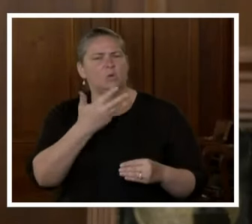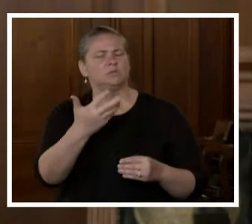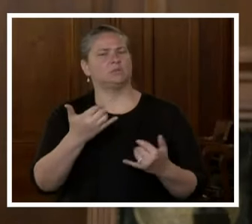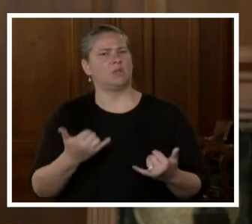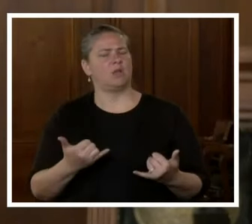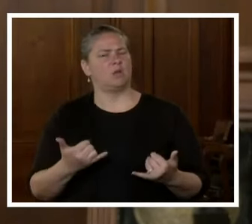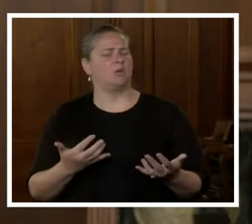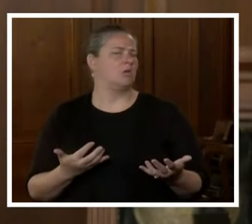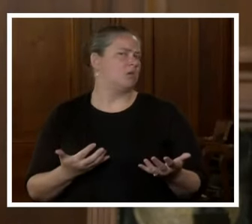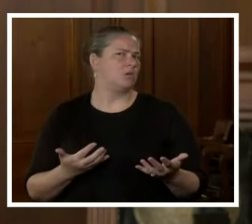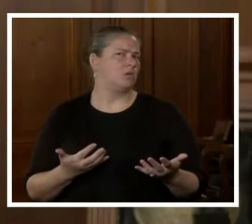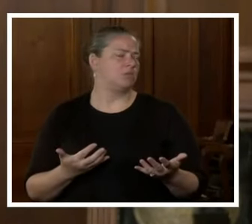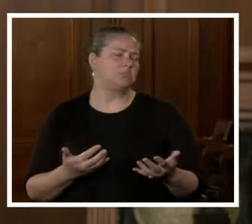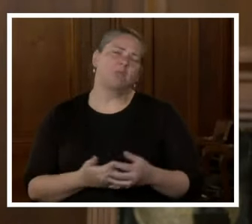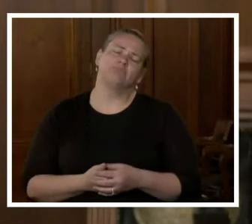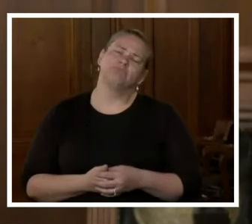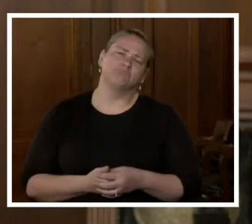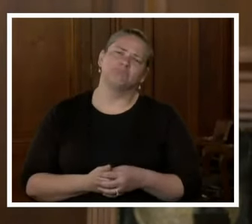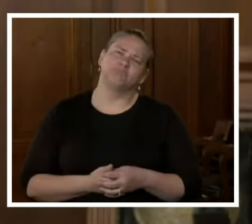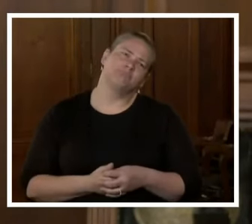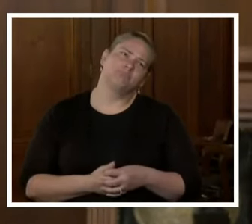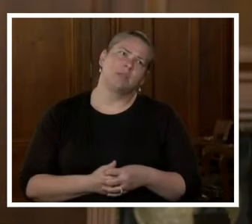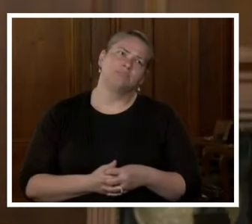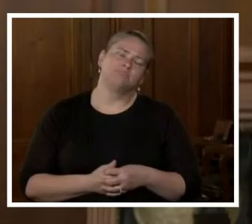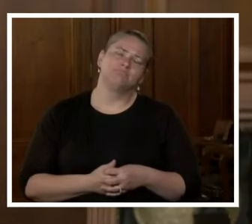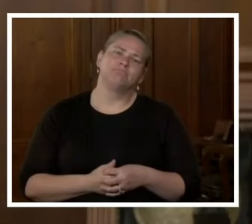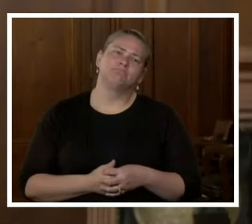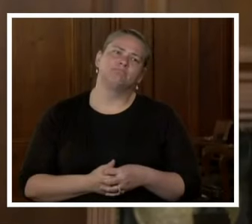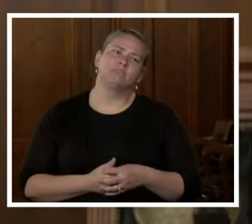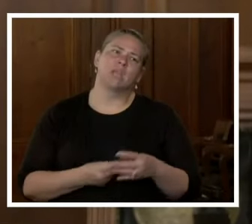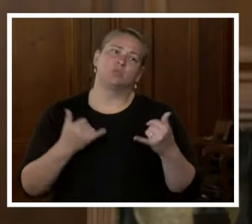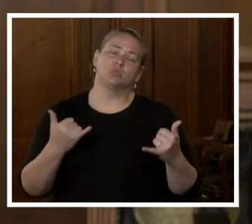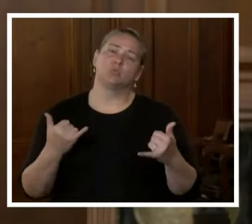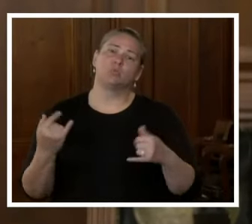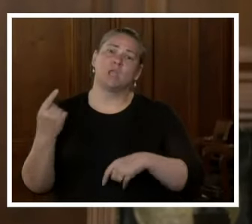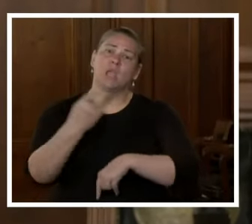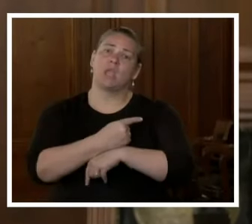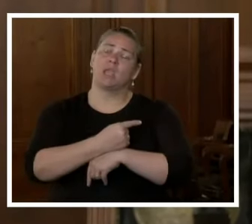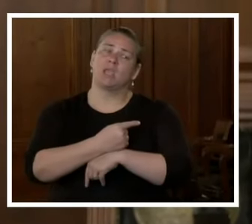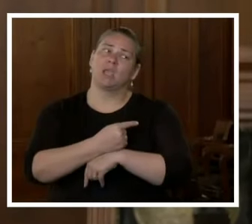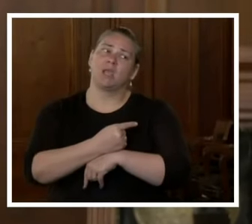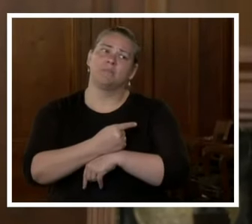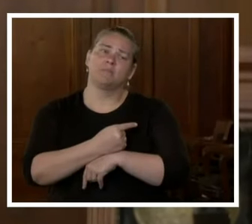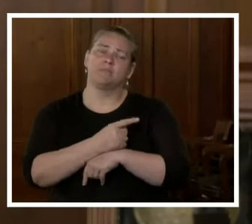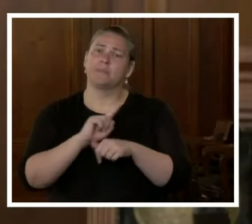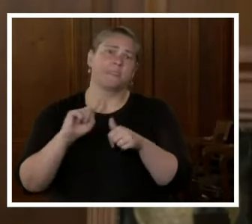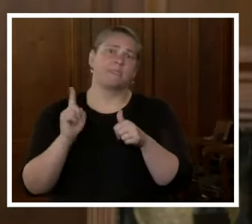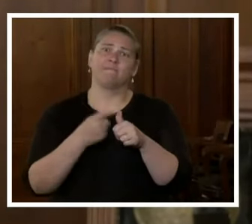MORE CASES OF THE INFLAMMATORY. WE STILL SEE KIDS TESTING POSITIVE.